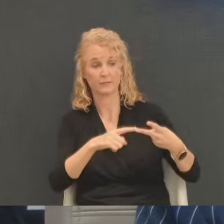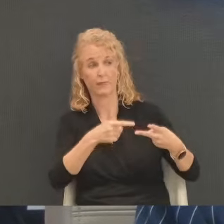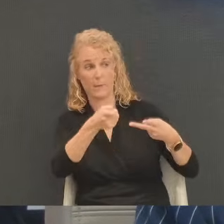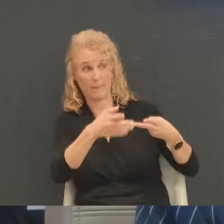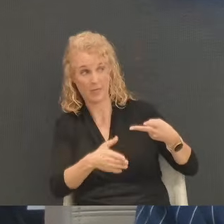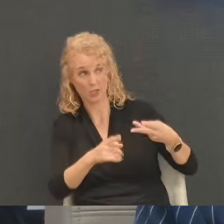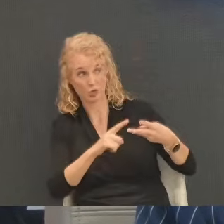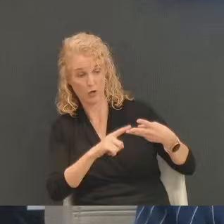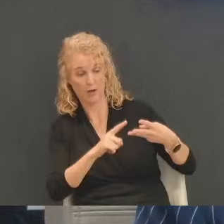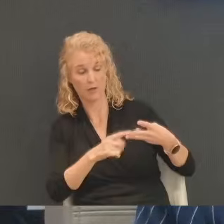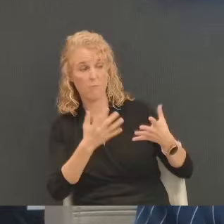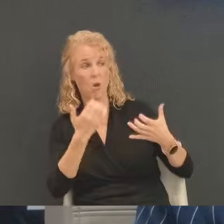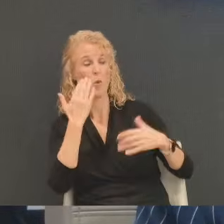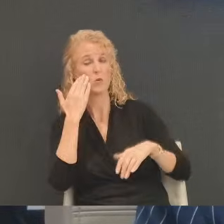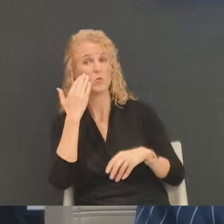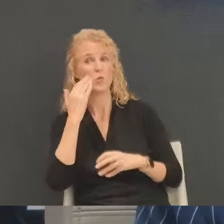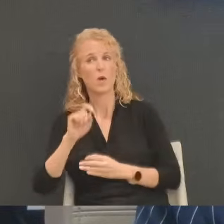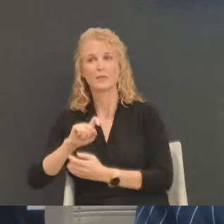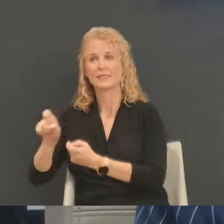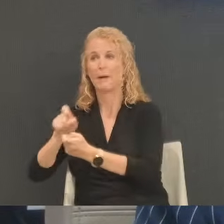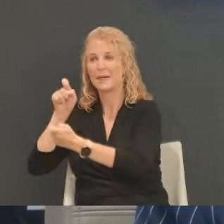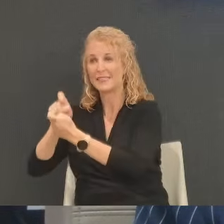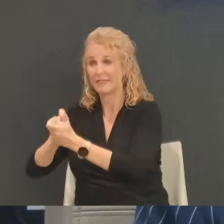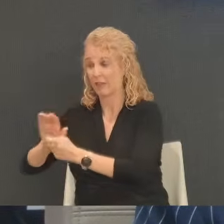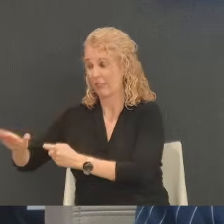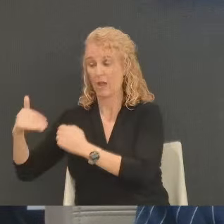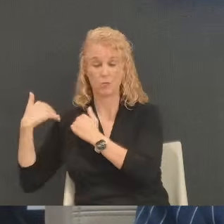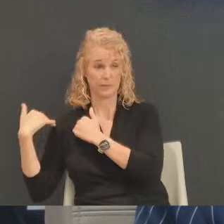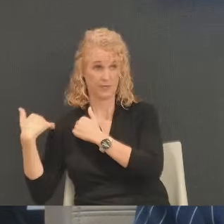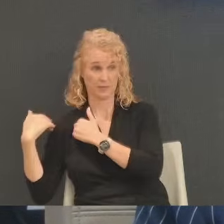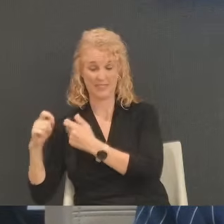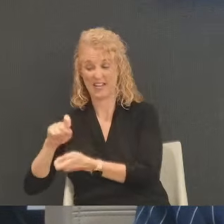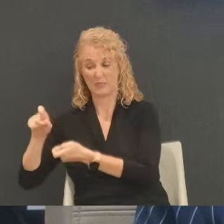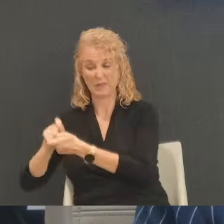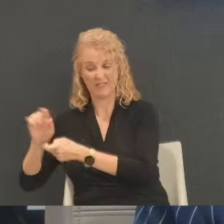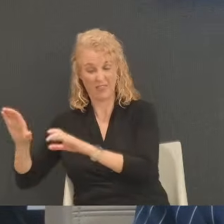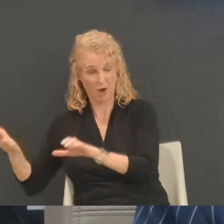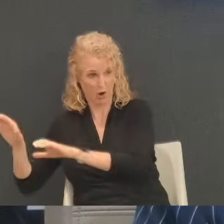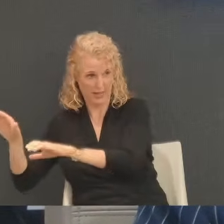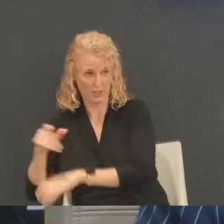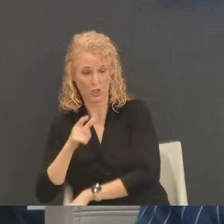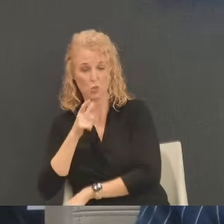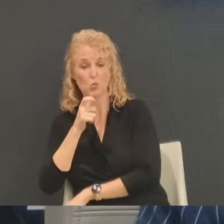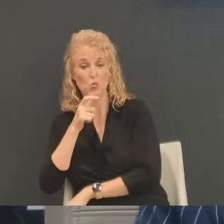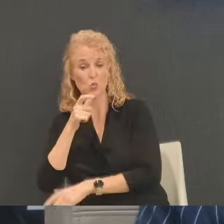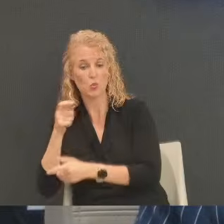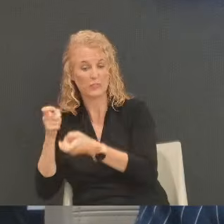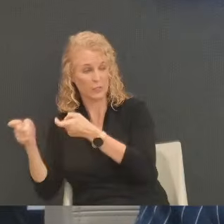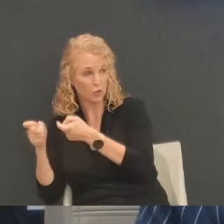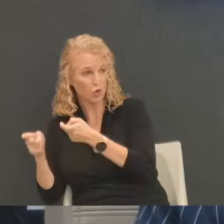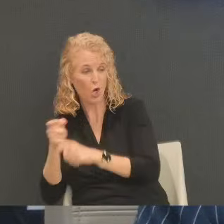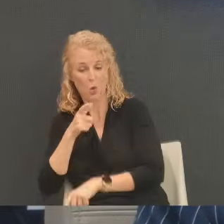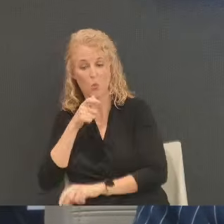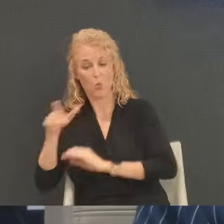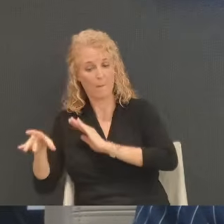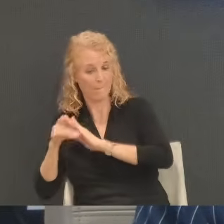outline of what do they do, who's in charge, who makes the appointments, how long is the